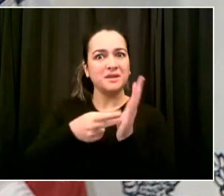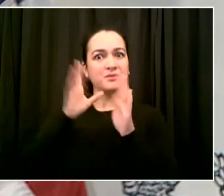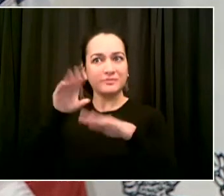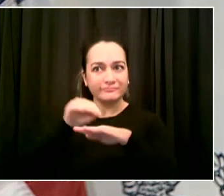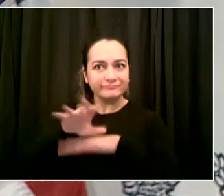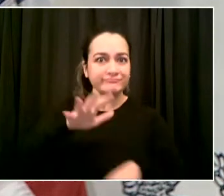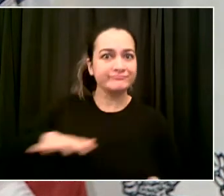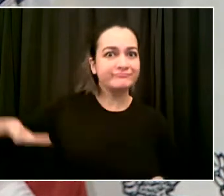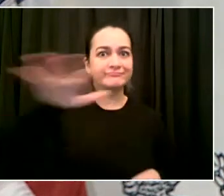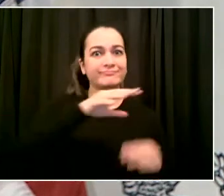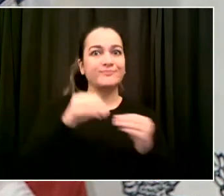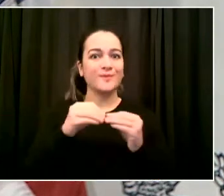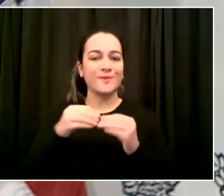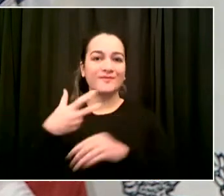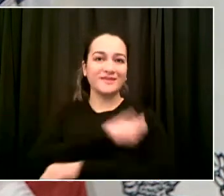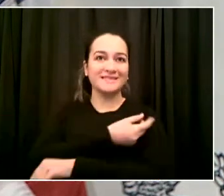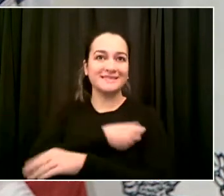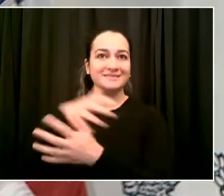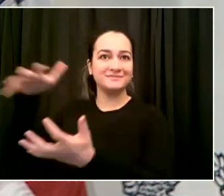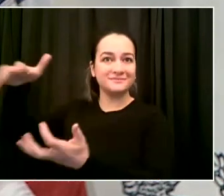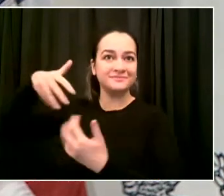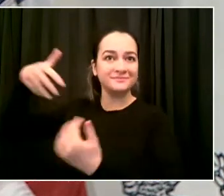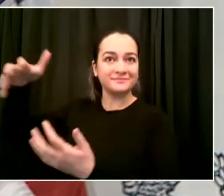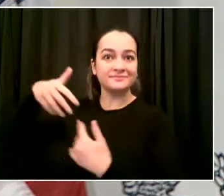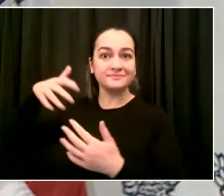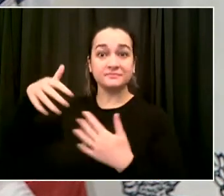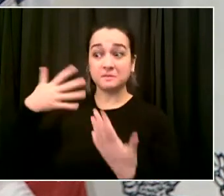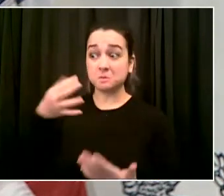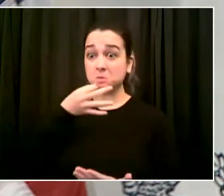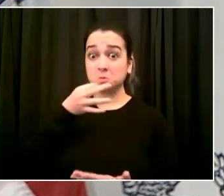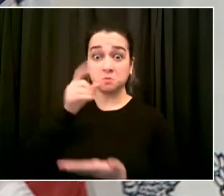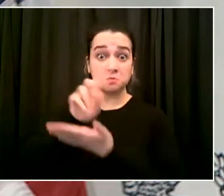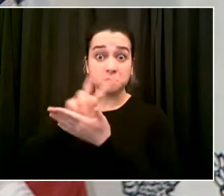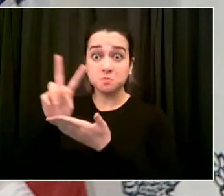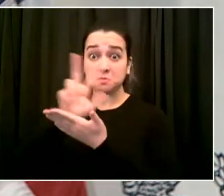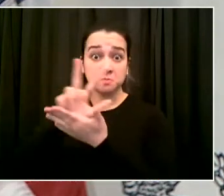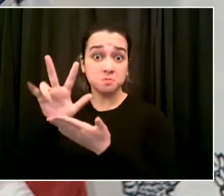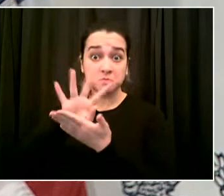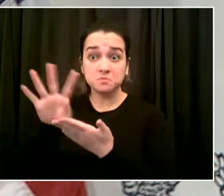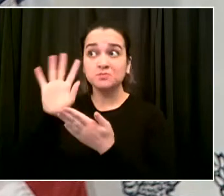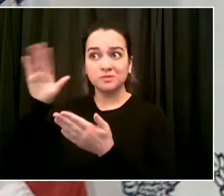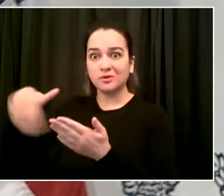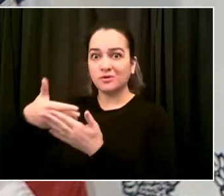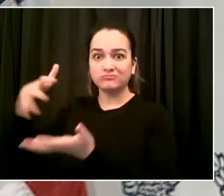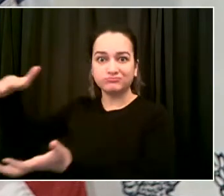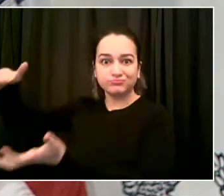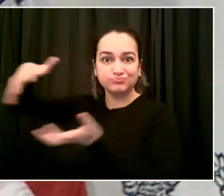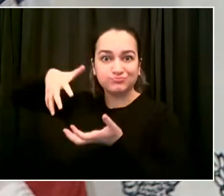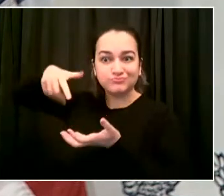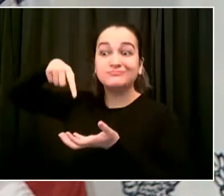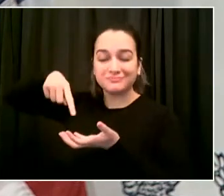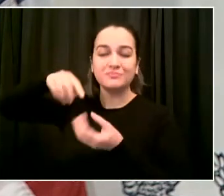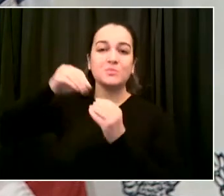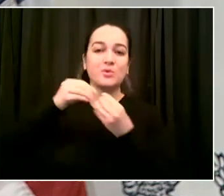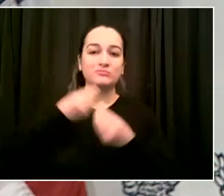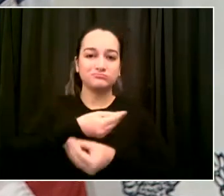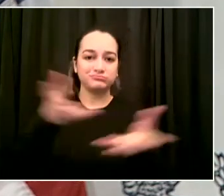IS A DOUBLE GAME CHANGER. IT COULD BE HERE IN A MATTER OF WEEKS AND IS SINGLE-DOSE.